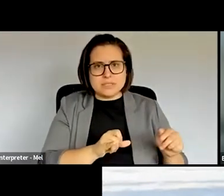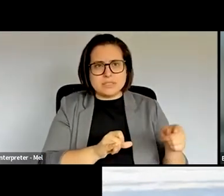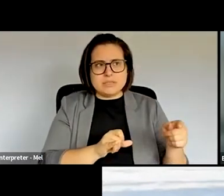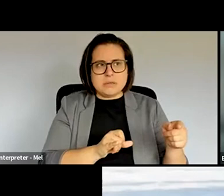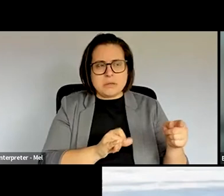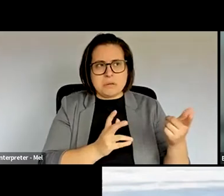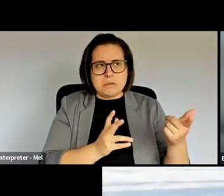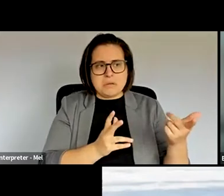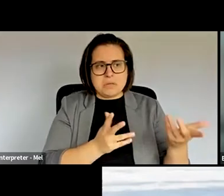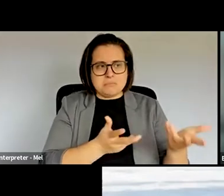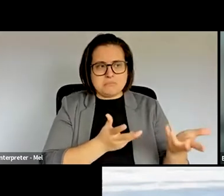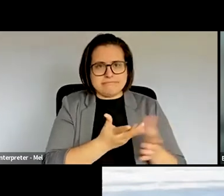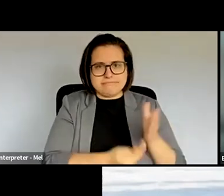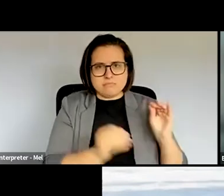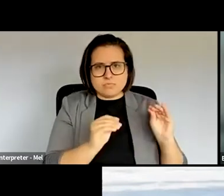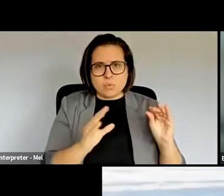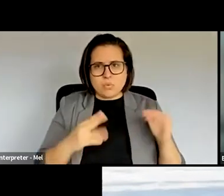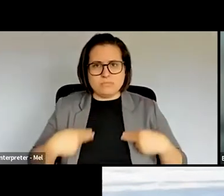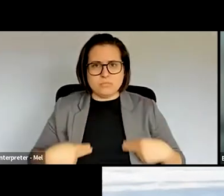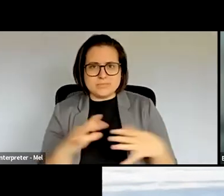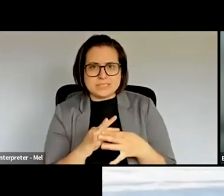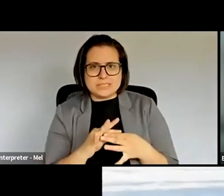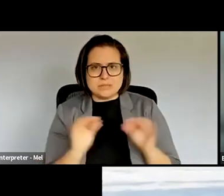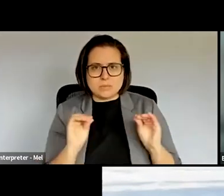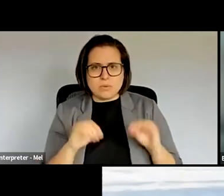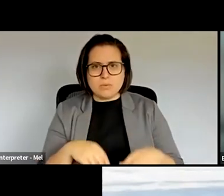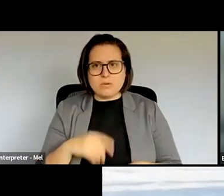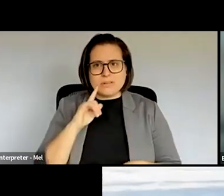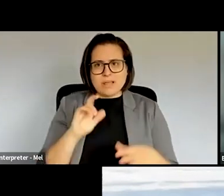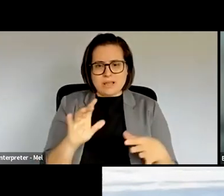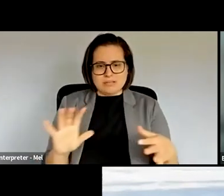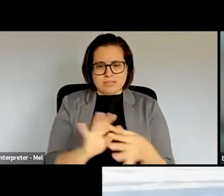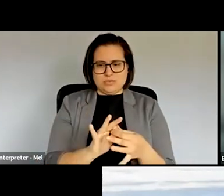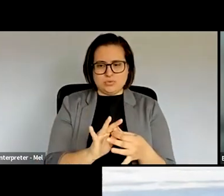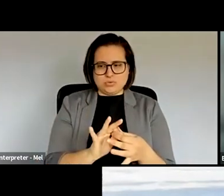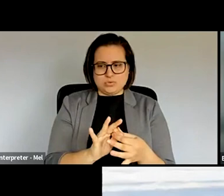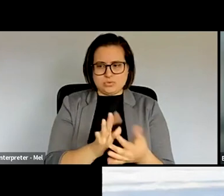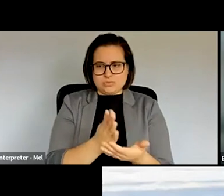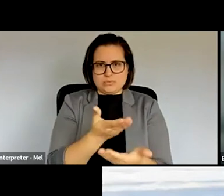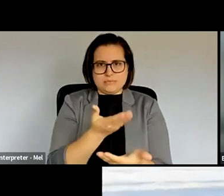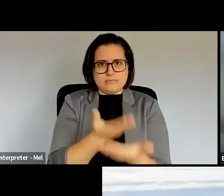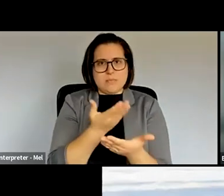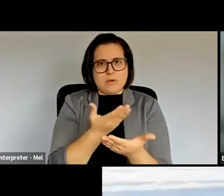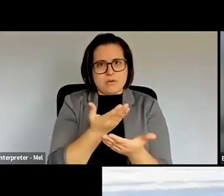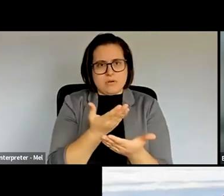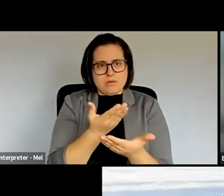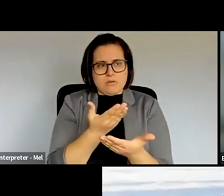and I'm hoping 20 years from now and that's the -- the linkage to verifiable sources you know,